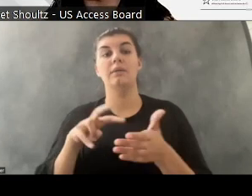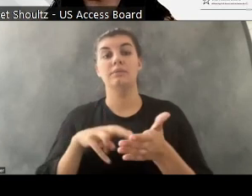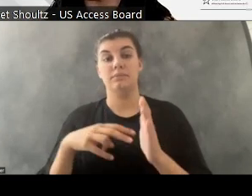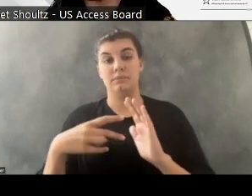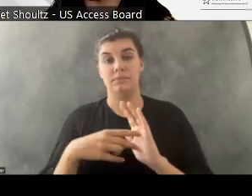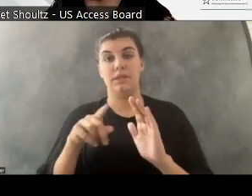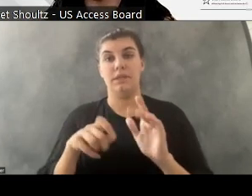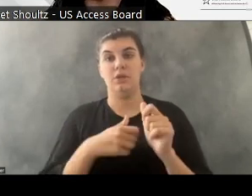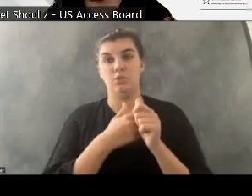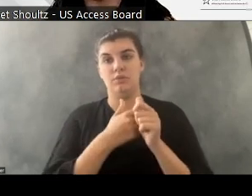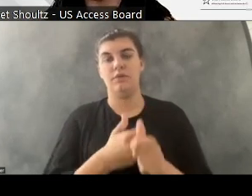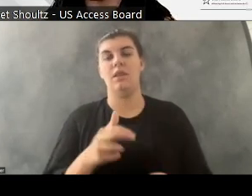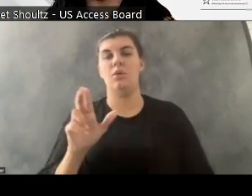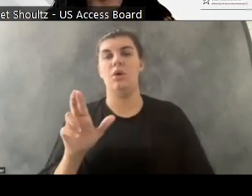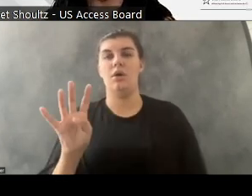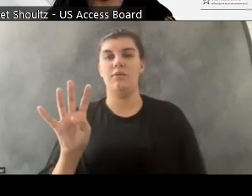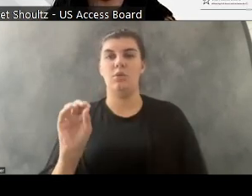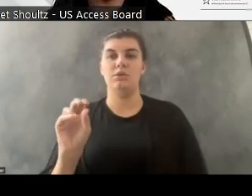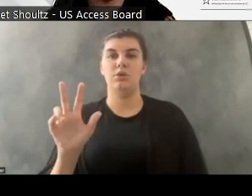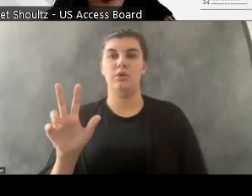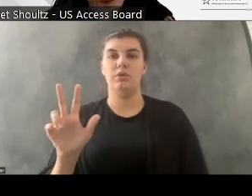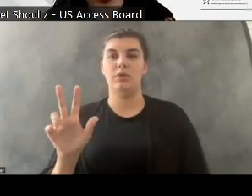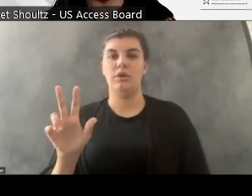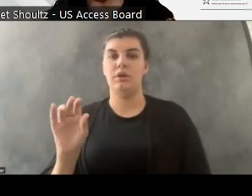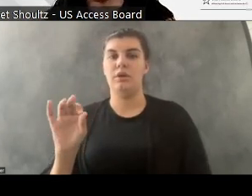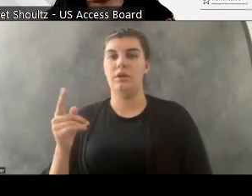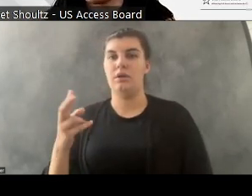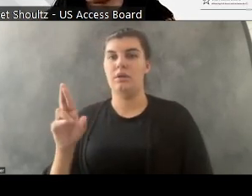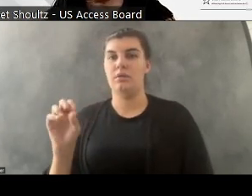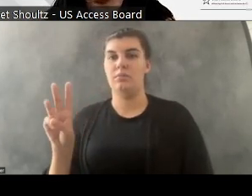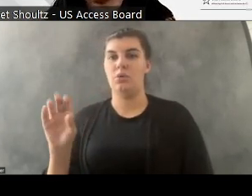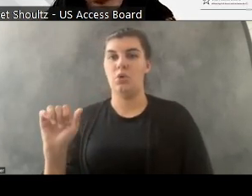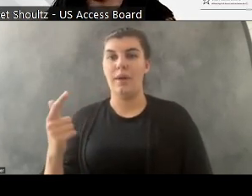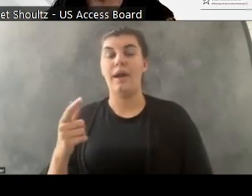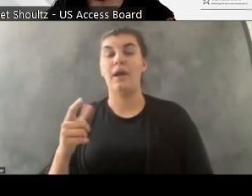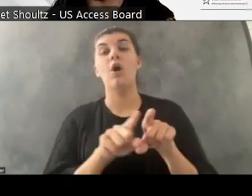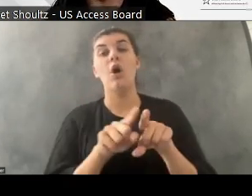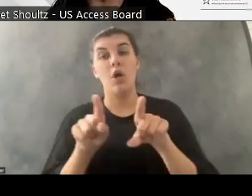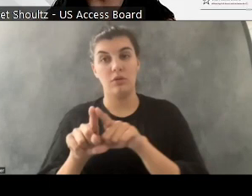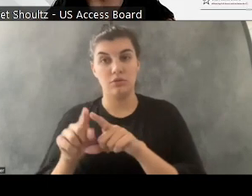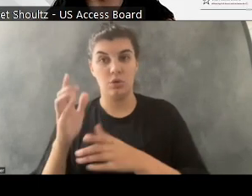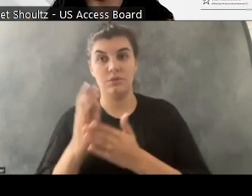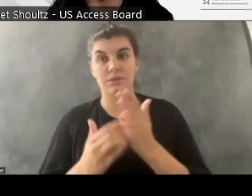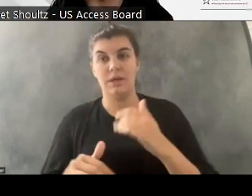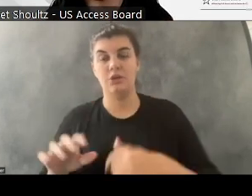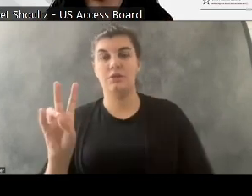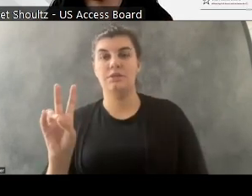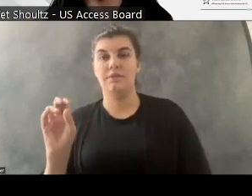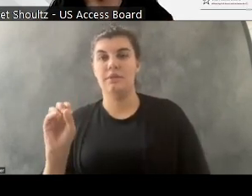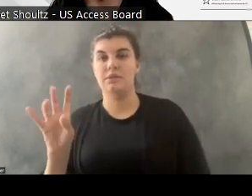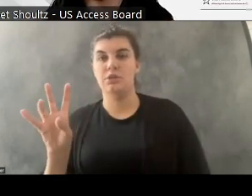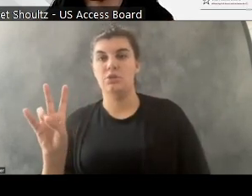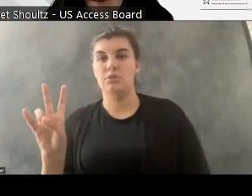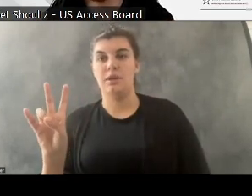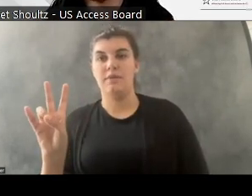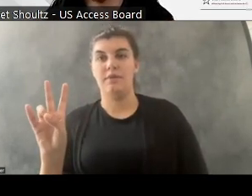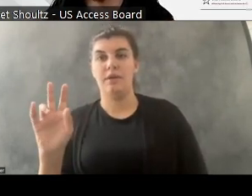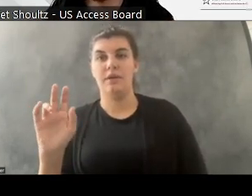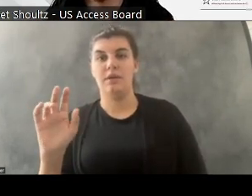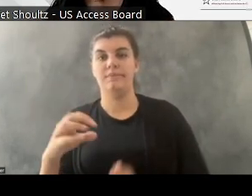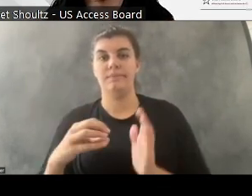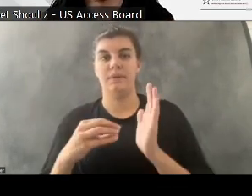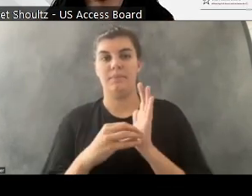accessible, they need to comply with R403 of PROWAG as well as section 707 of Appendix D